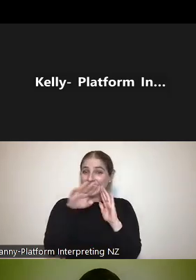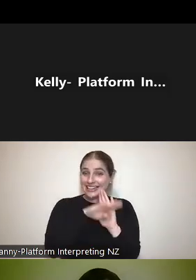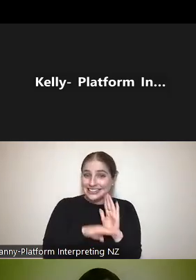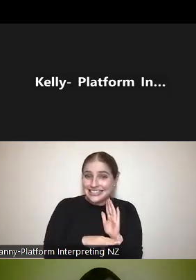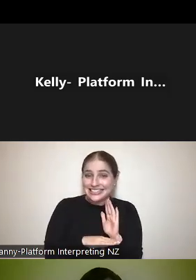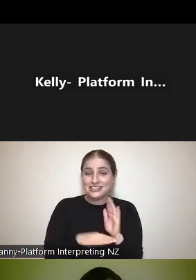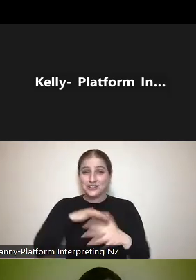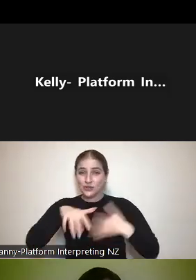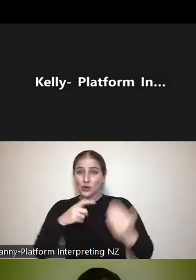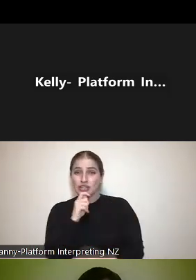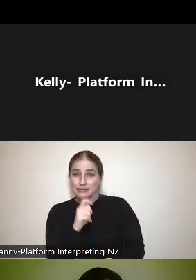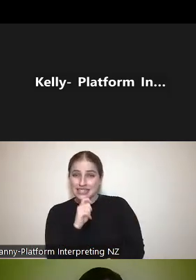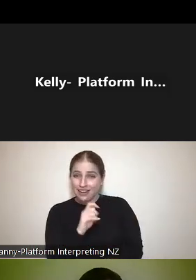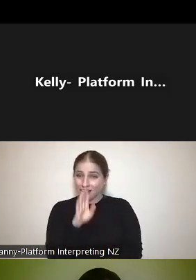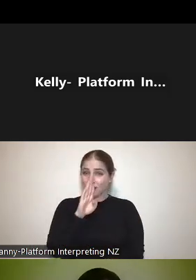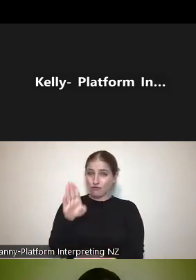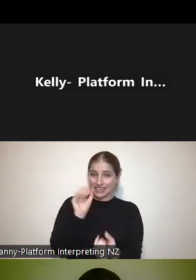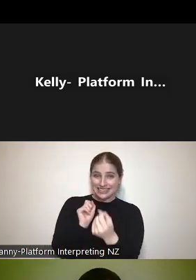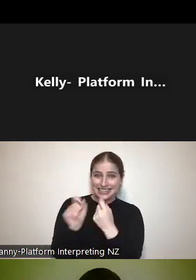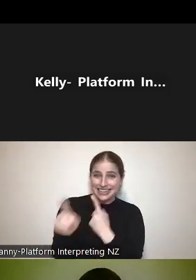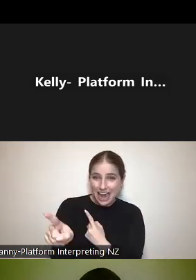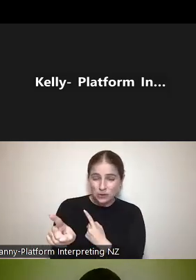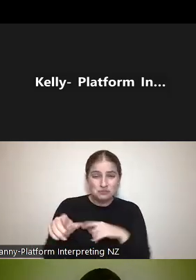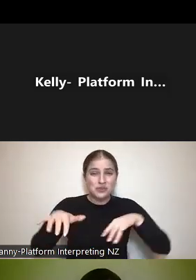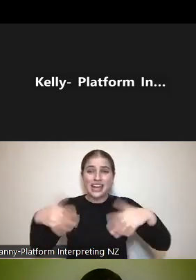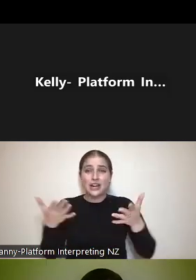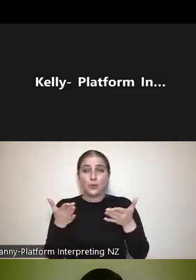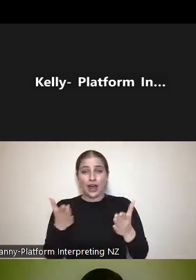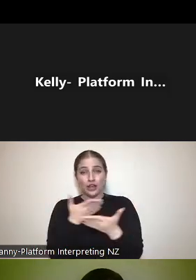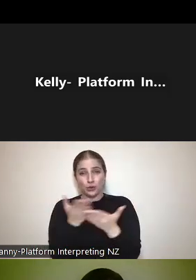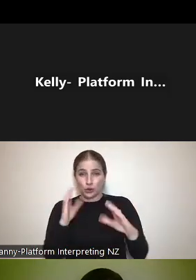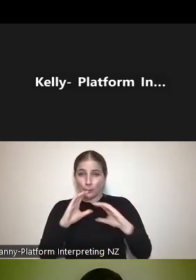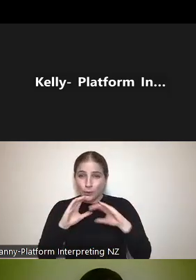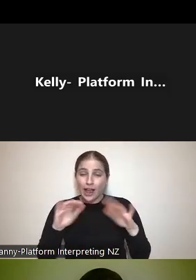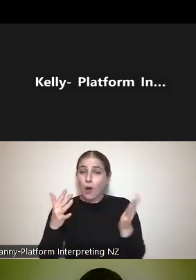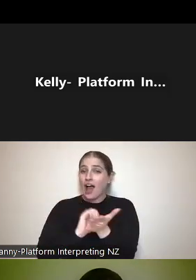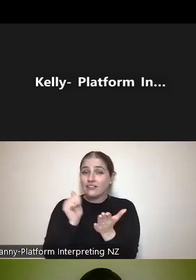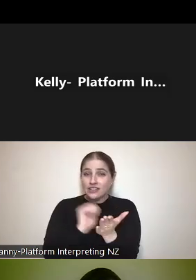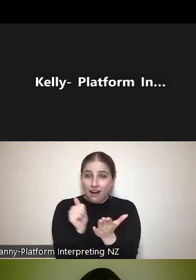just any ways that you communicate or advertise, it's good to have this information available.